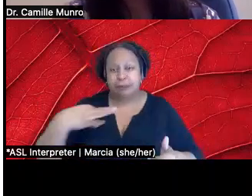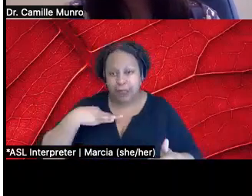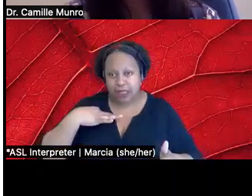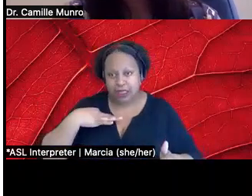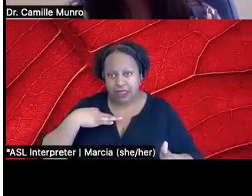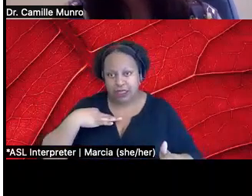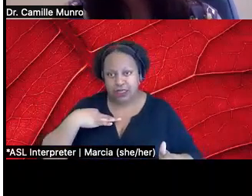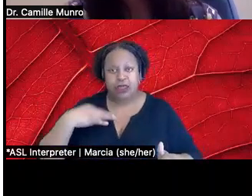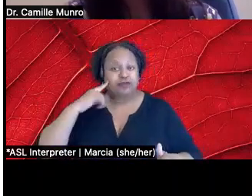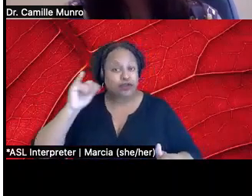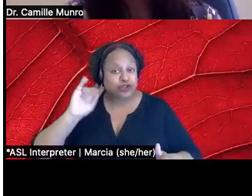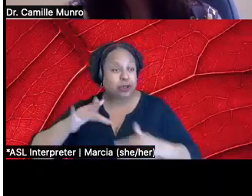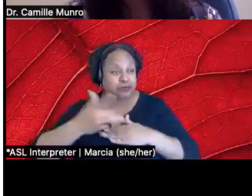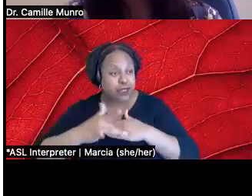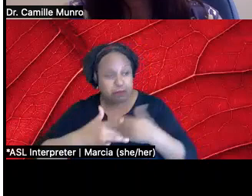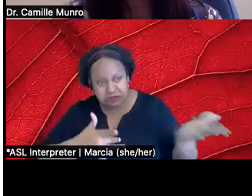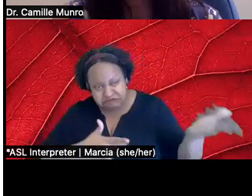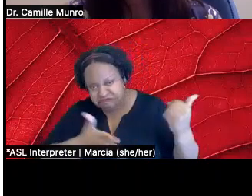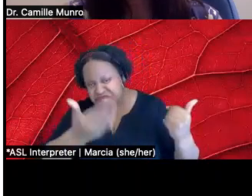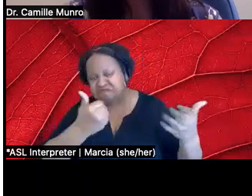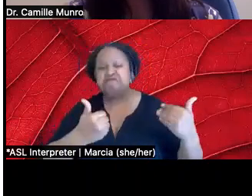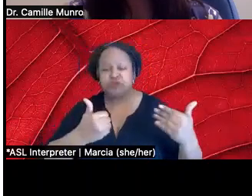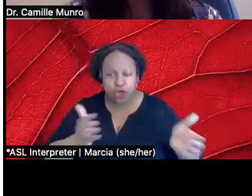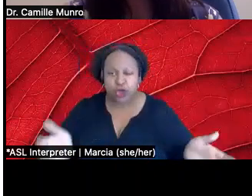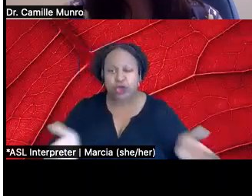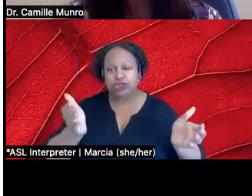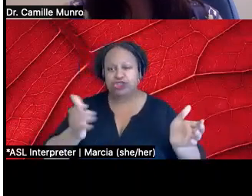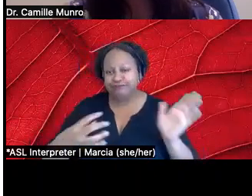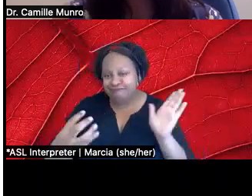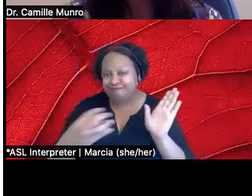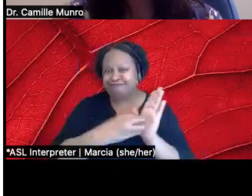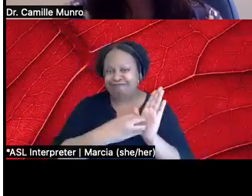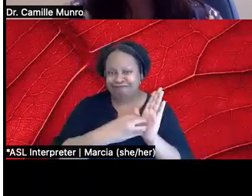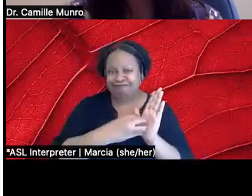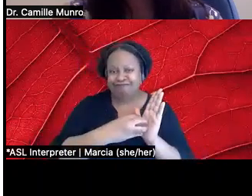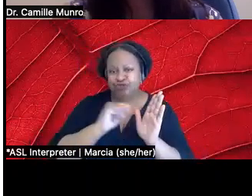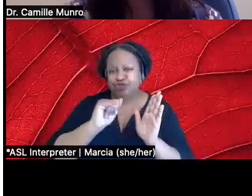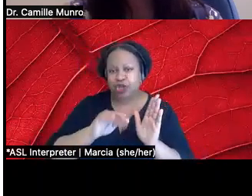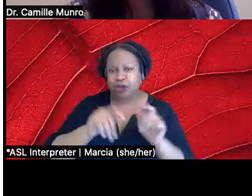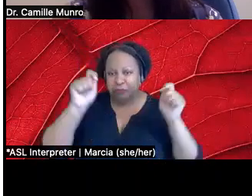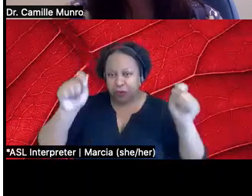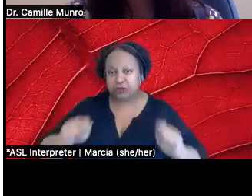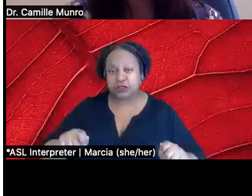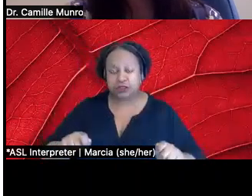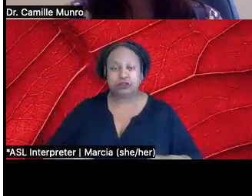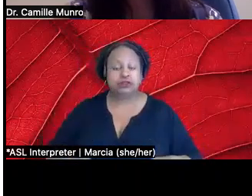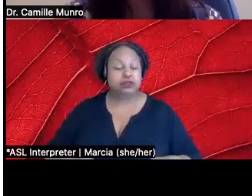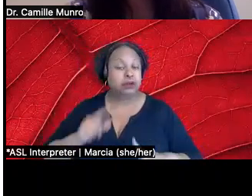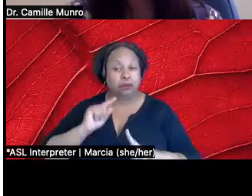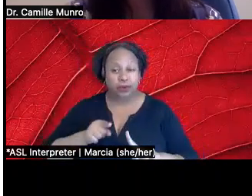And the more inclusive your environment, environment is,